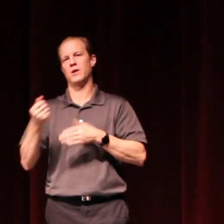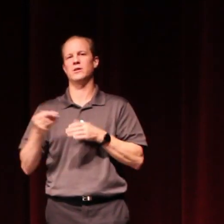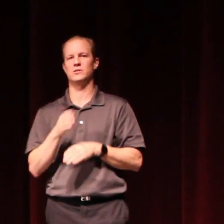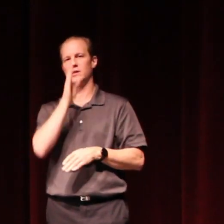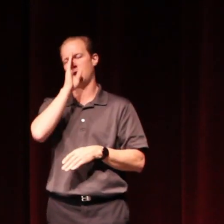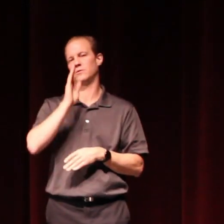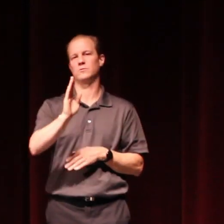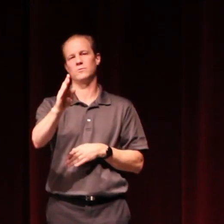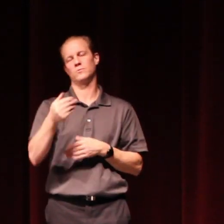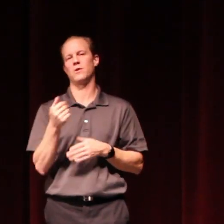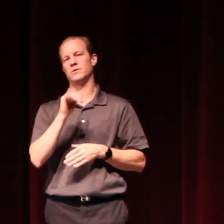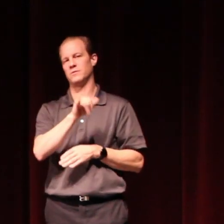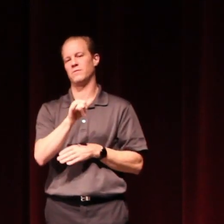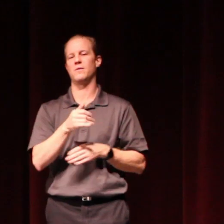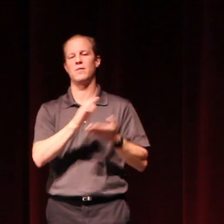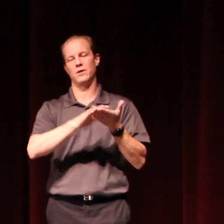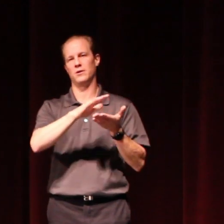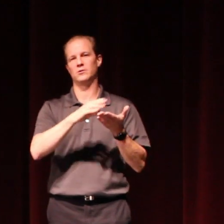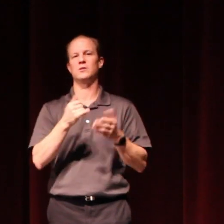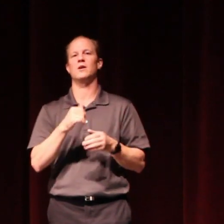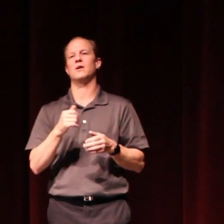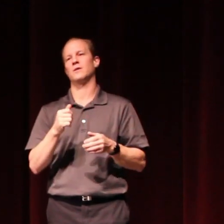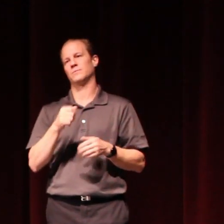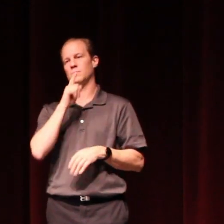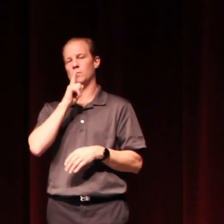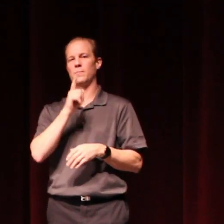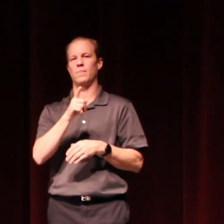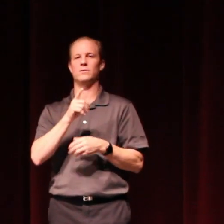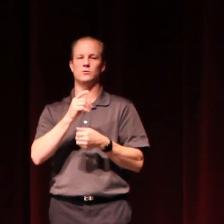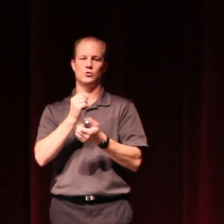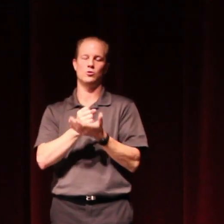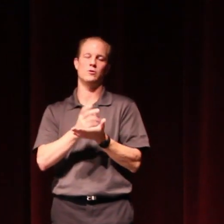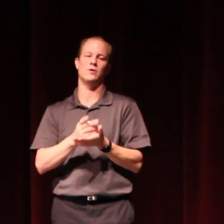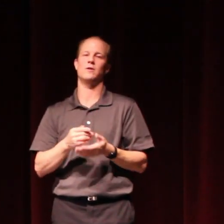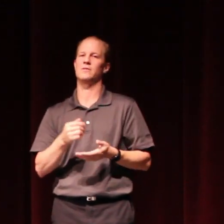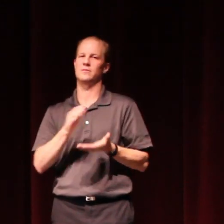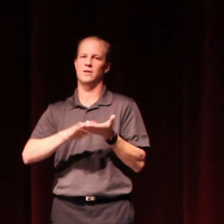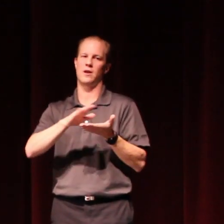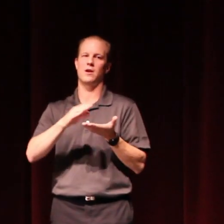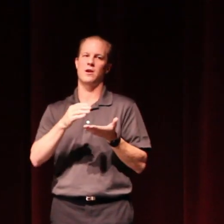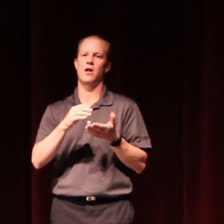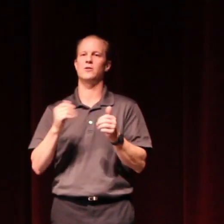ensure the college remains compliant with state laws and operates effectively in fulfilling its